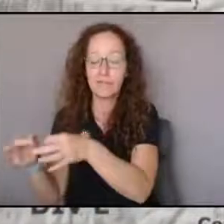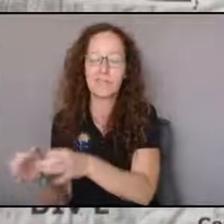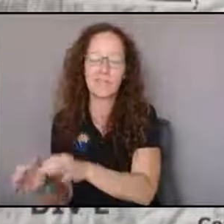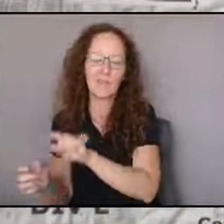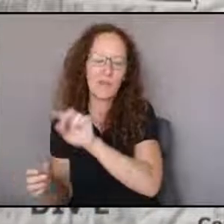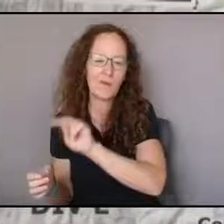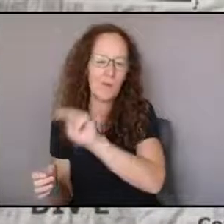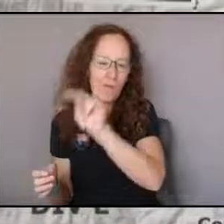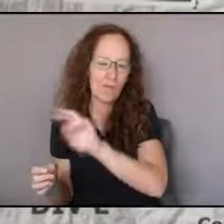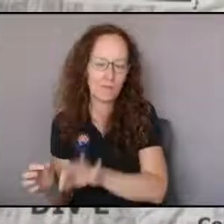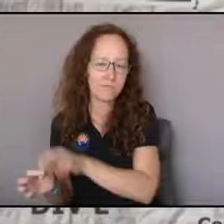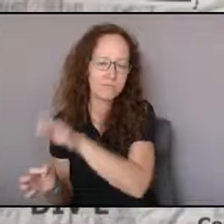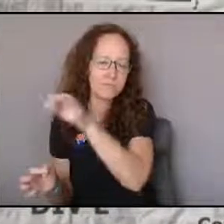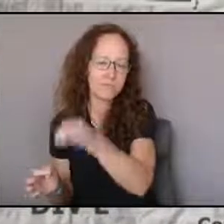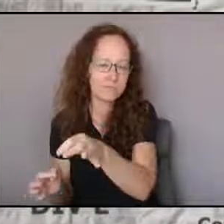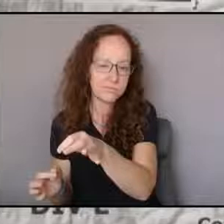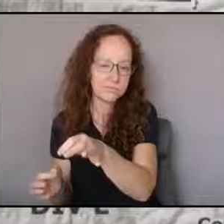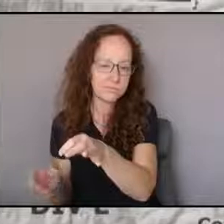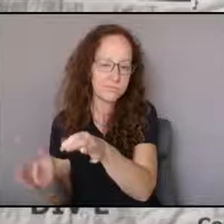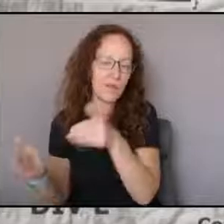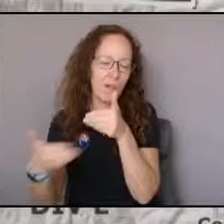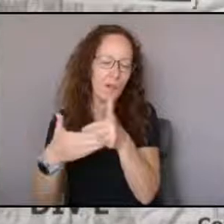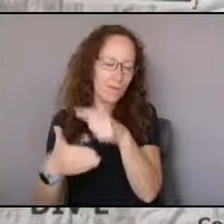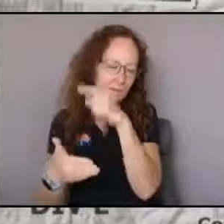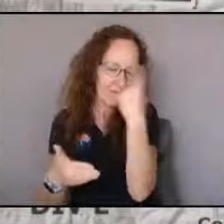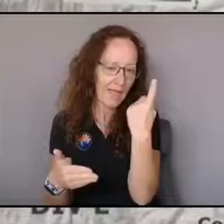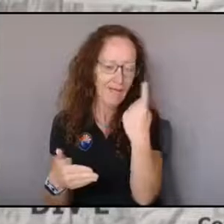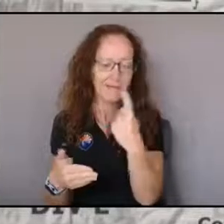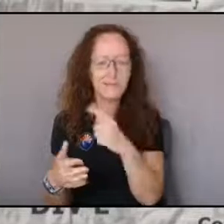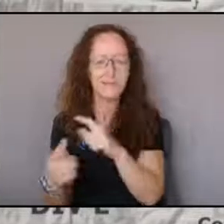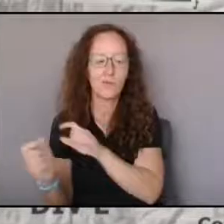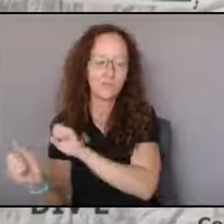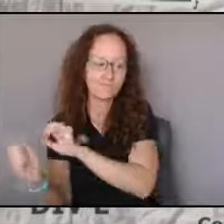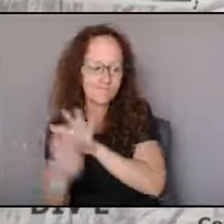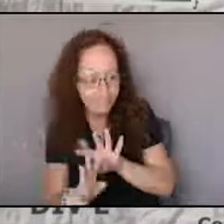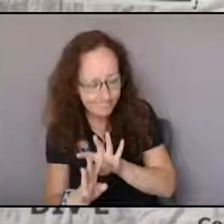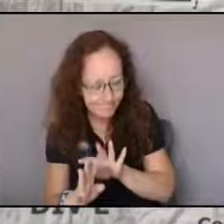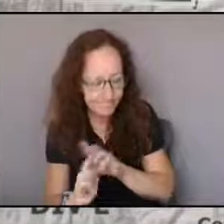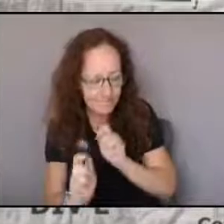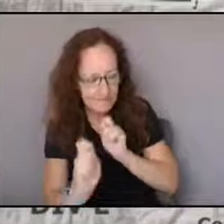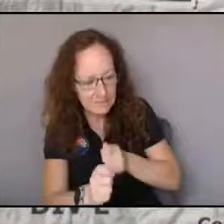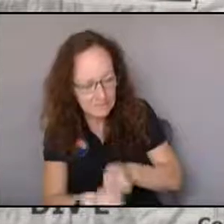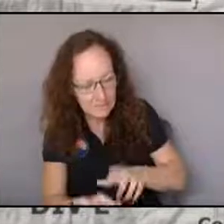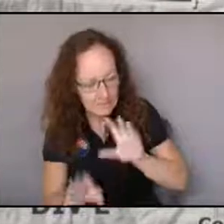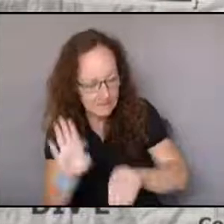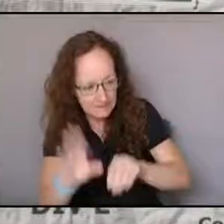BLACK, SO THEY ARE ABLE TO REENGAGE AND THEY JUST KEEP GOING DIRECT AND TYING IT BACK IN TO SKYLINE.